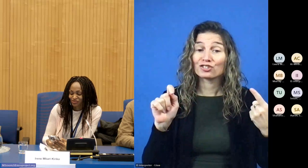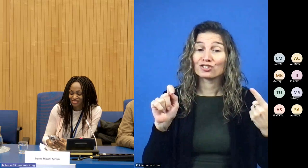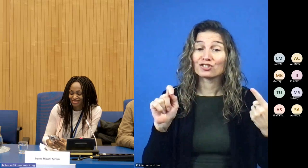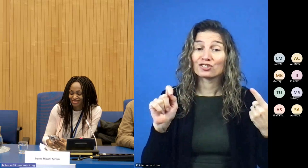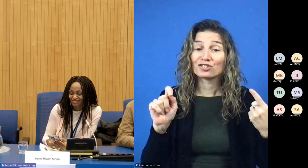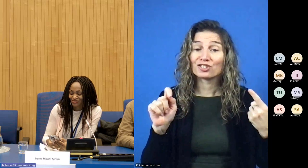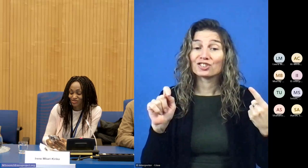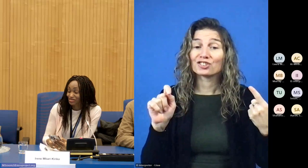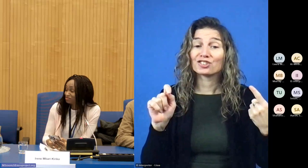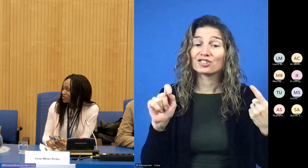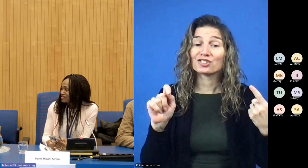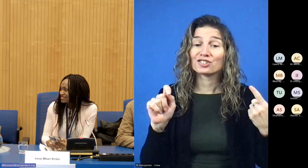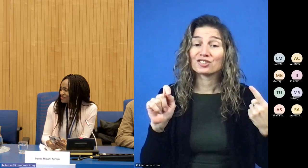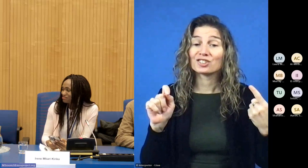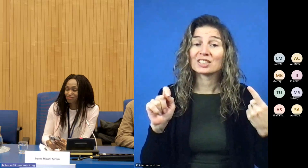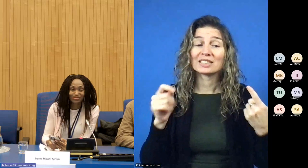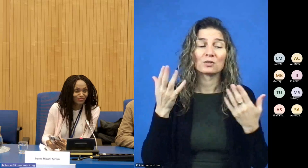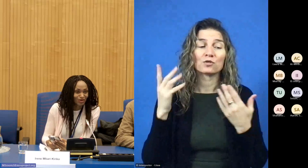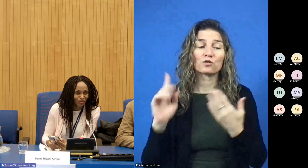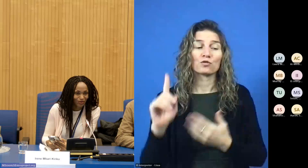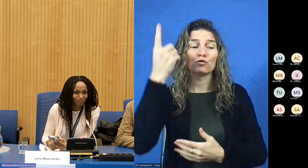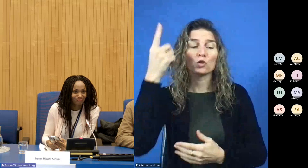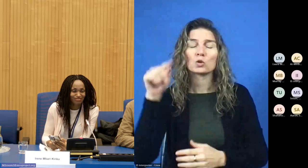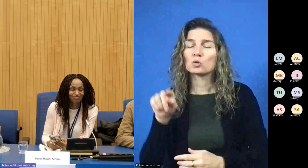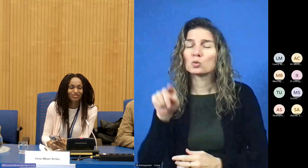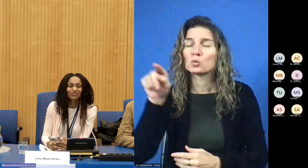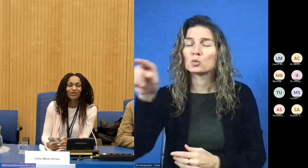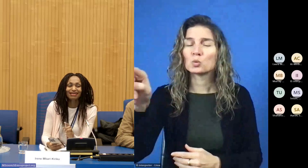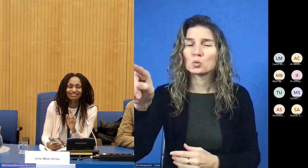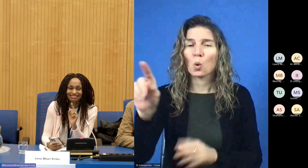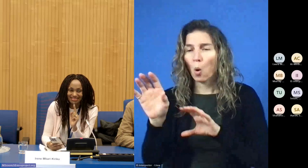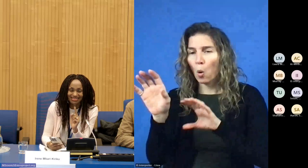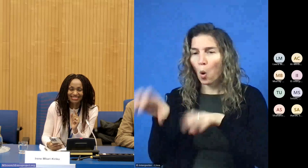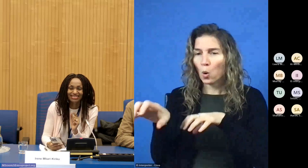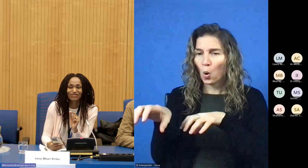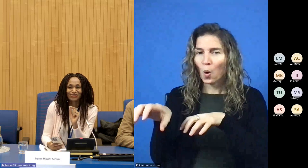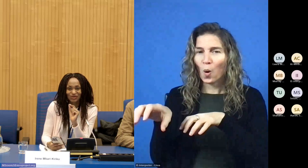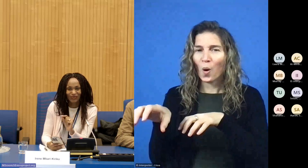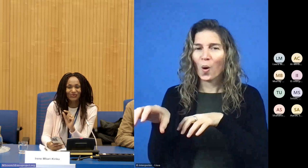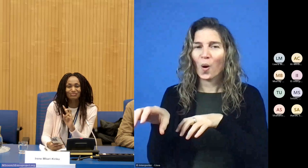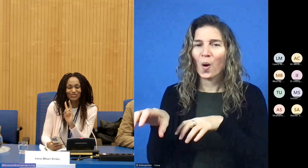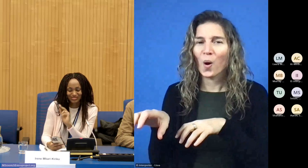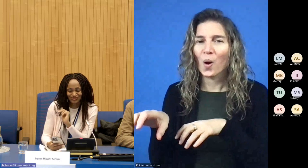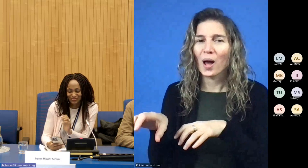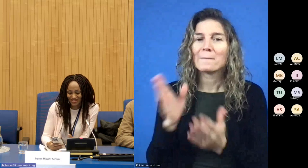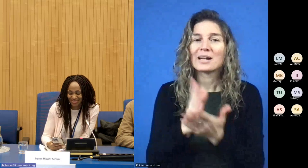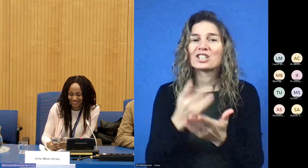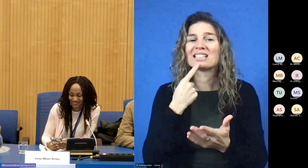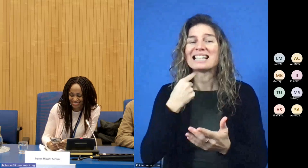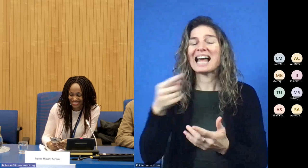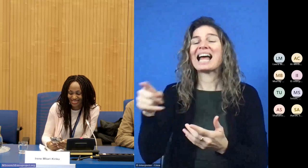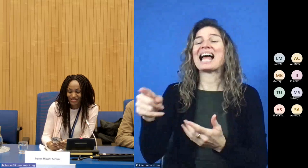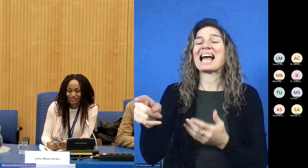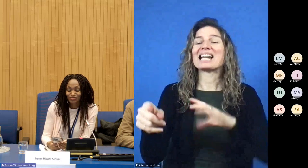Ruturutsa. They will take us to the Democratic Republic of the Congo, he made sure I said that and not Congo because they are two different countries. We then go to Nigeria with Ifedinma. It